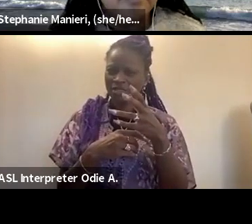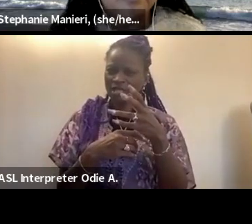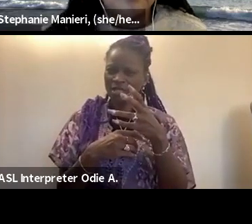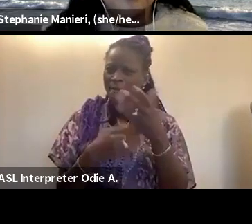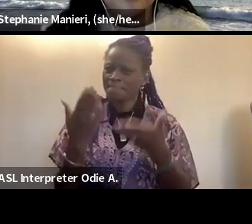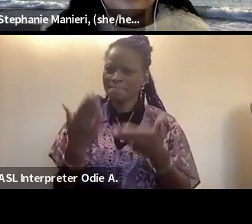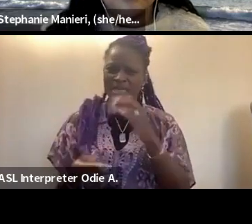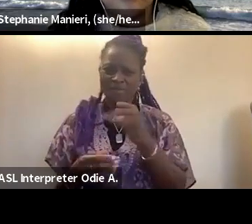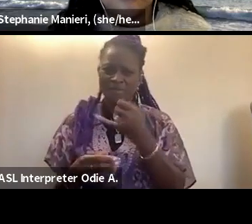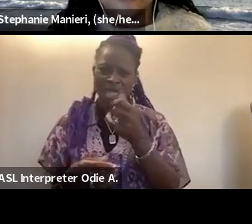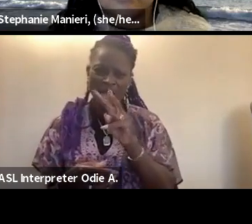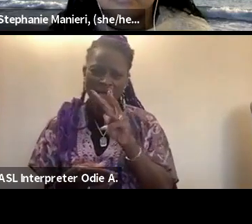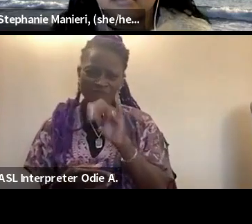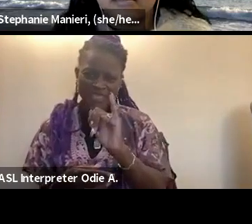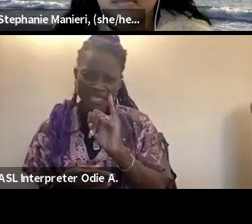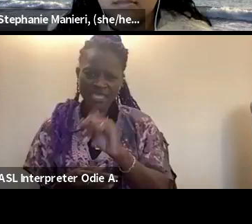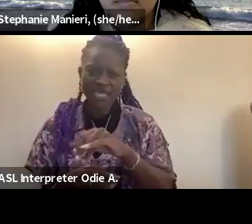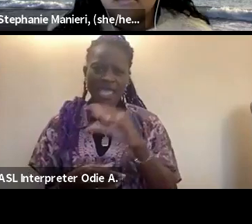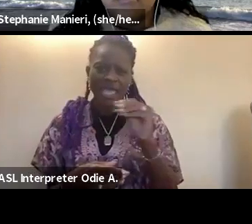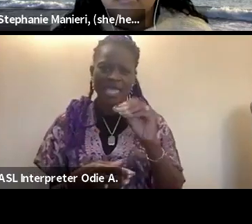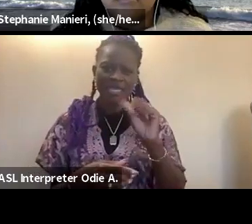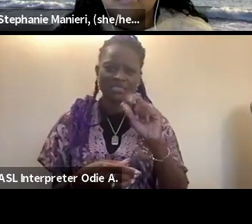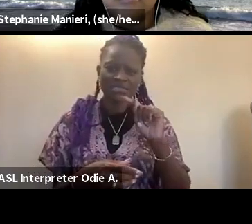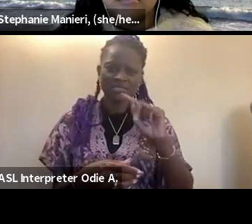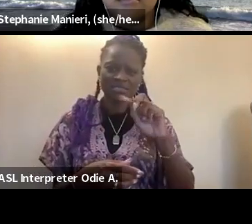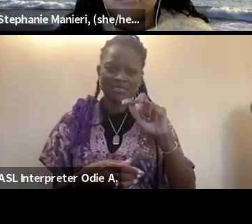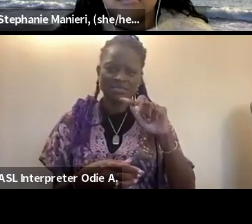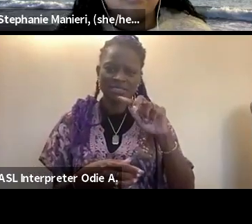insights into their own perspective of CBO leaders. But.